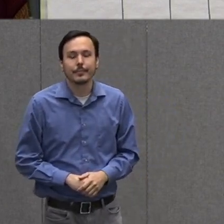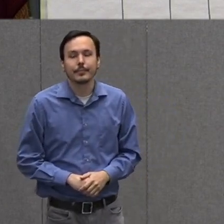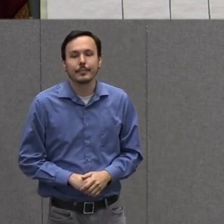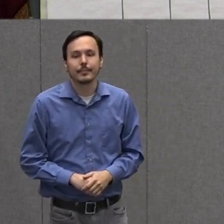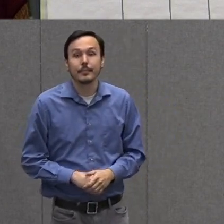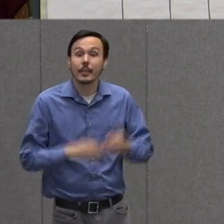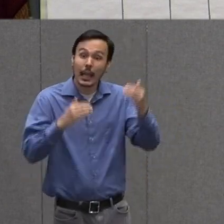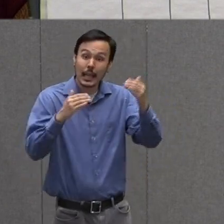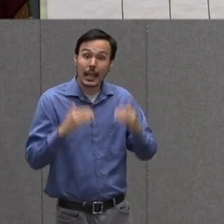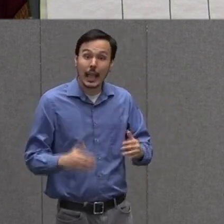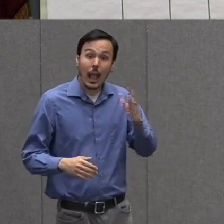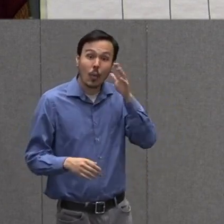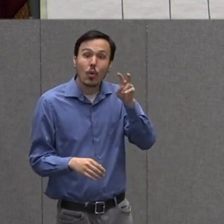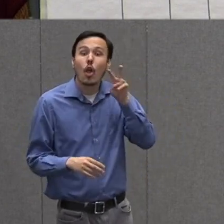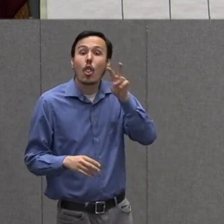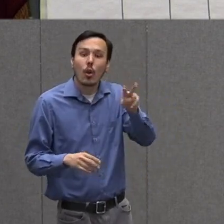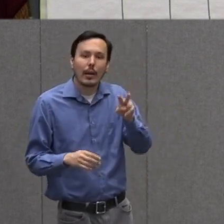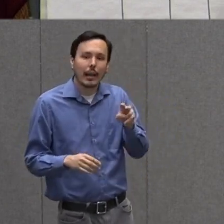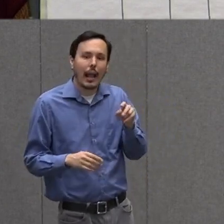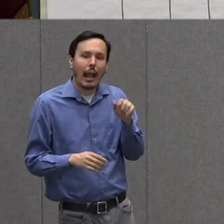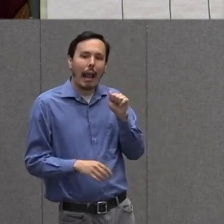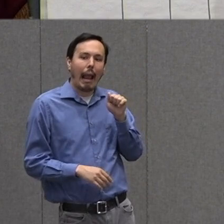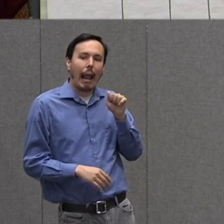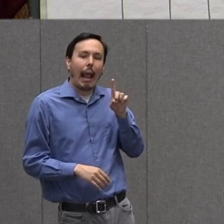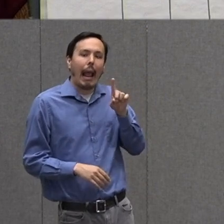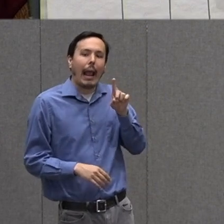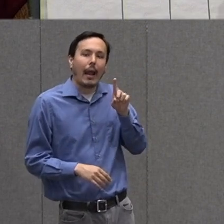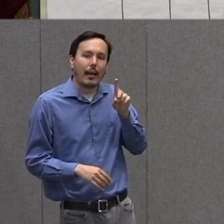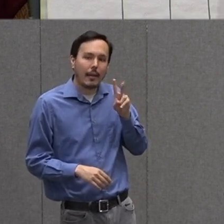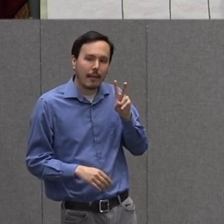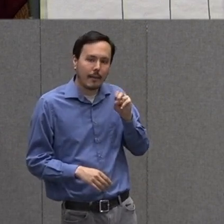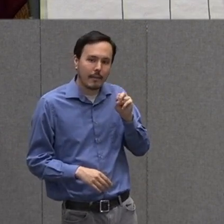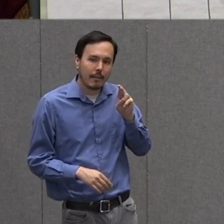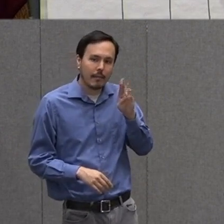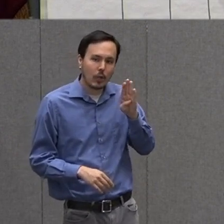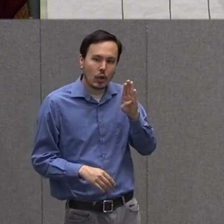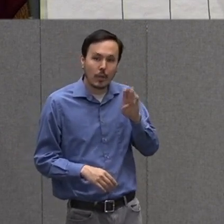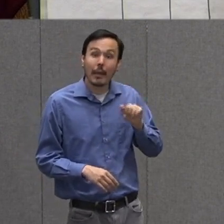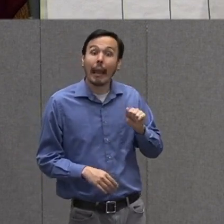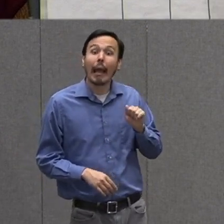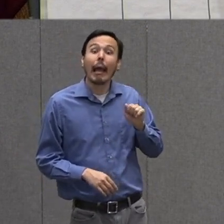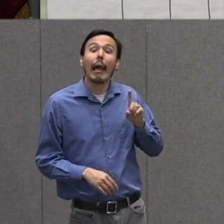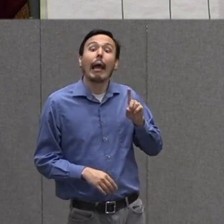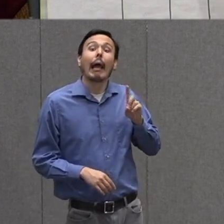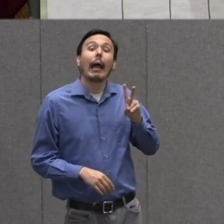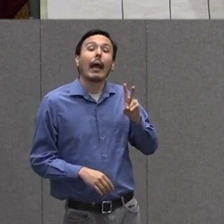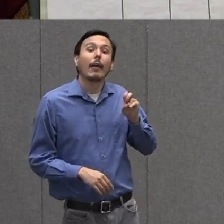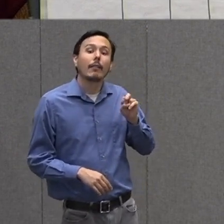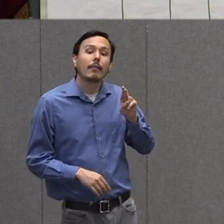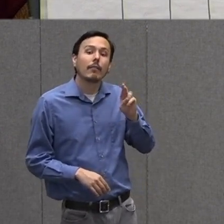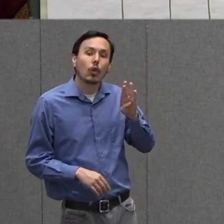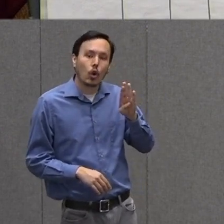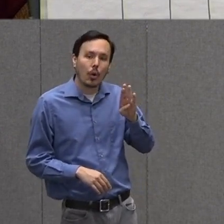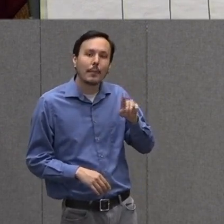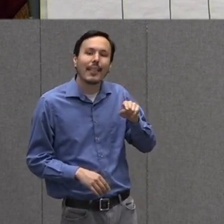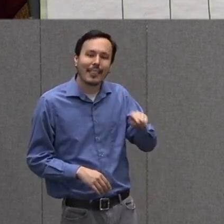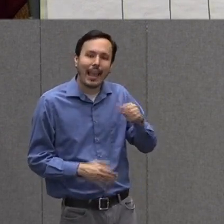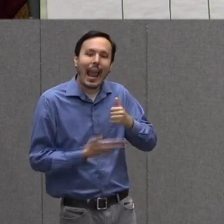Now we're going to look at adverbs. Adverbs in this case are words that help describe the verb.